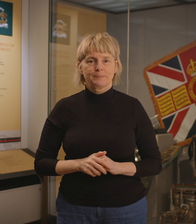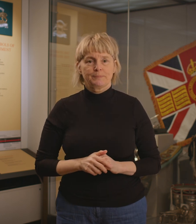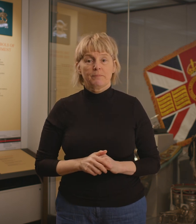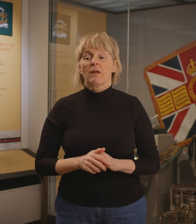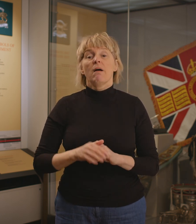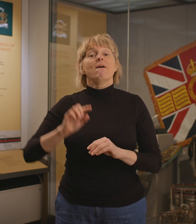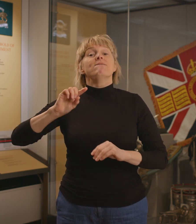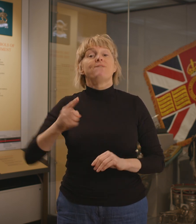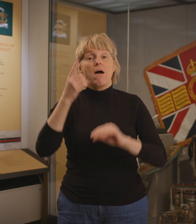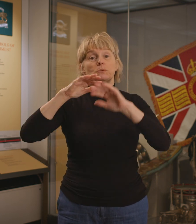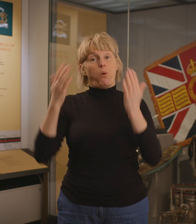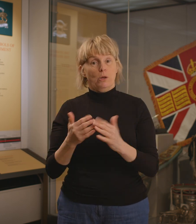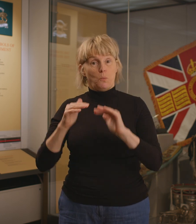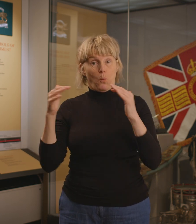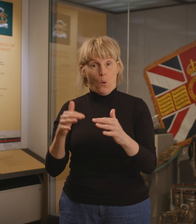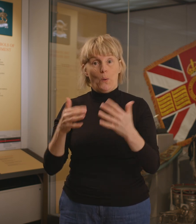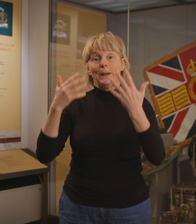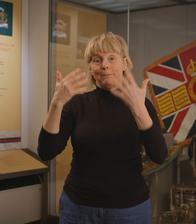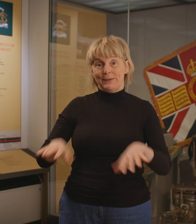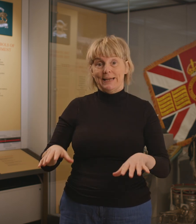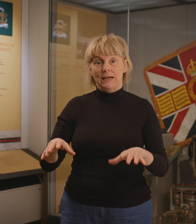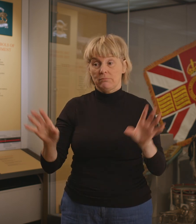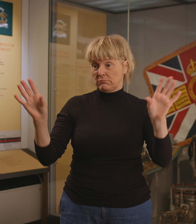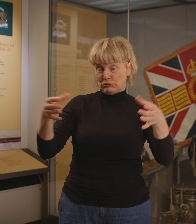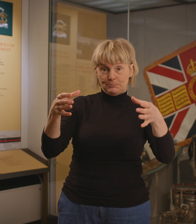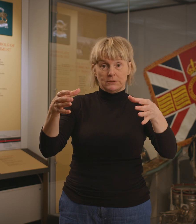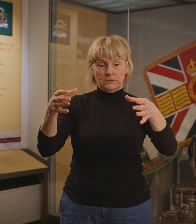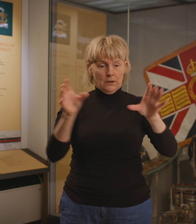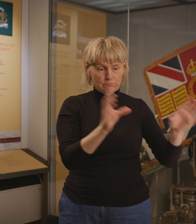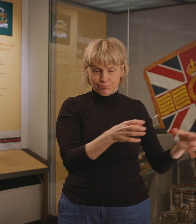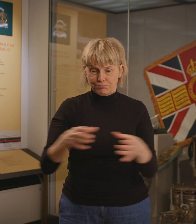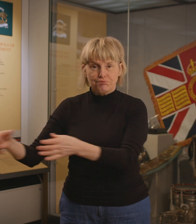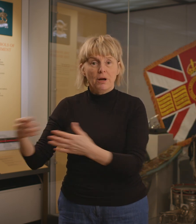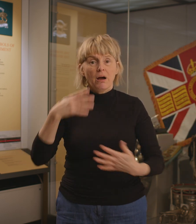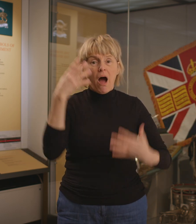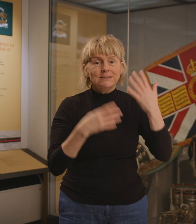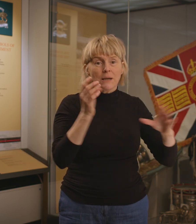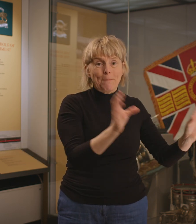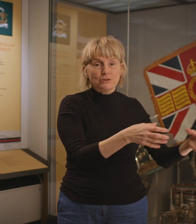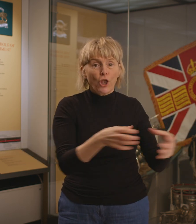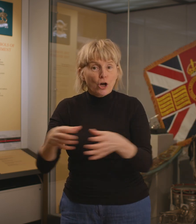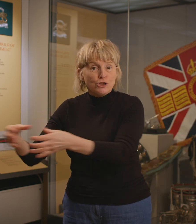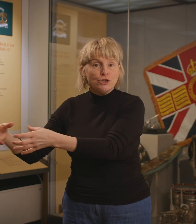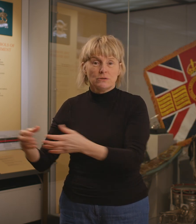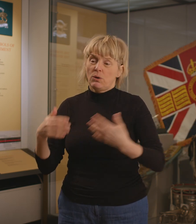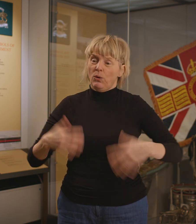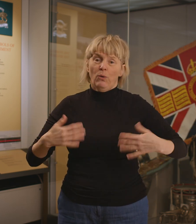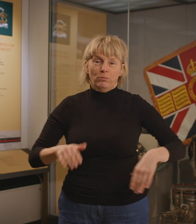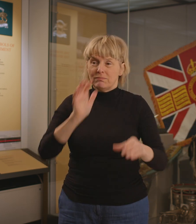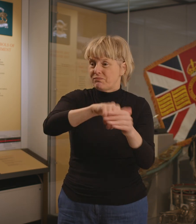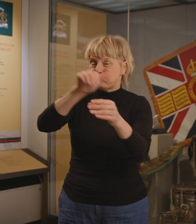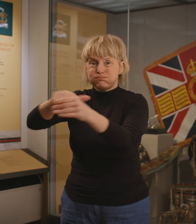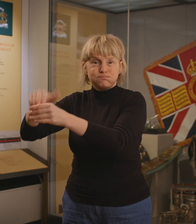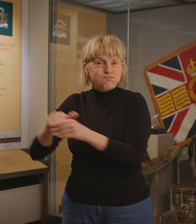During the First World War, The Regiment increased in size to 19 battalions and were involved in many major campaigns